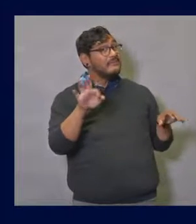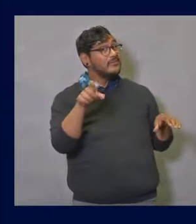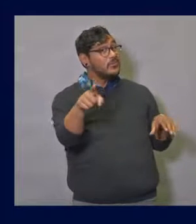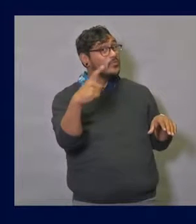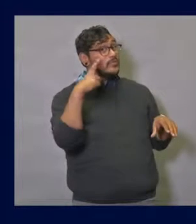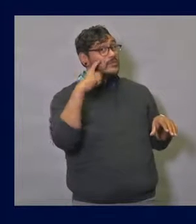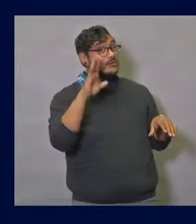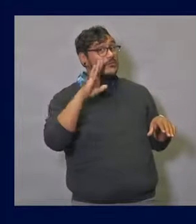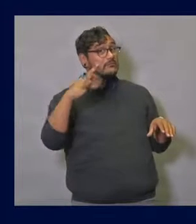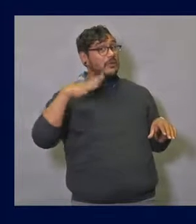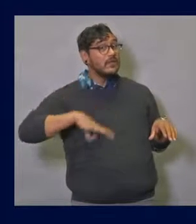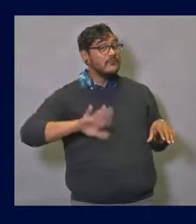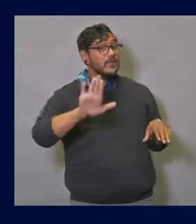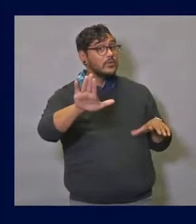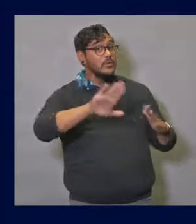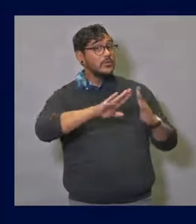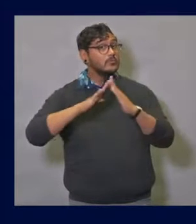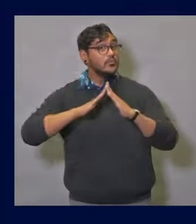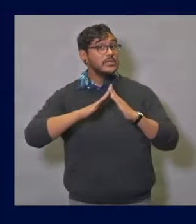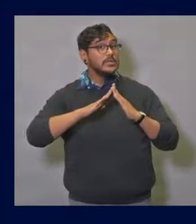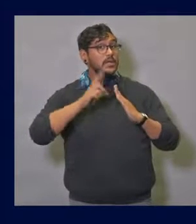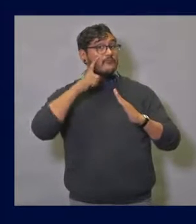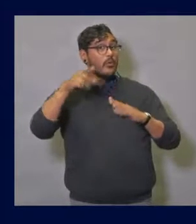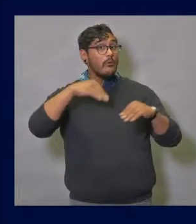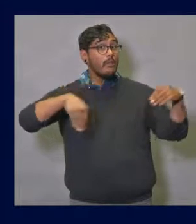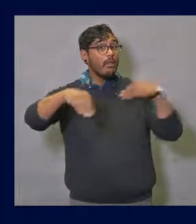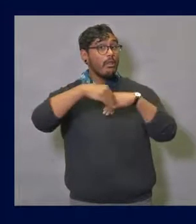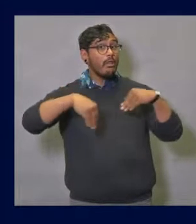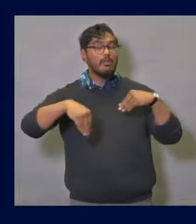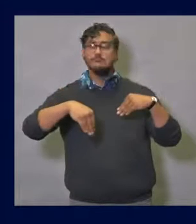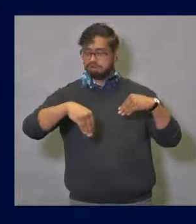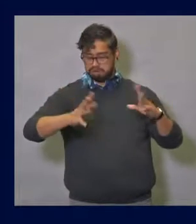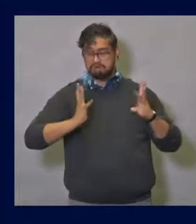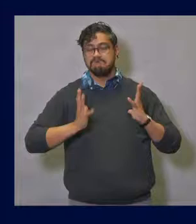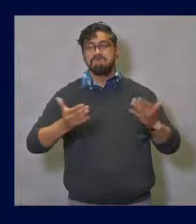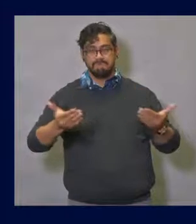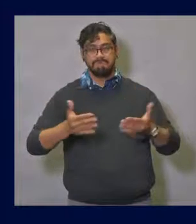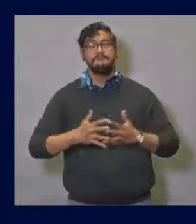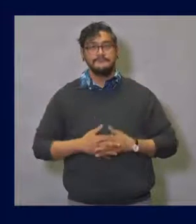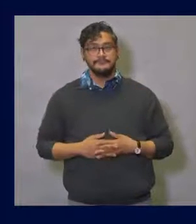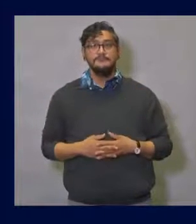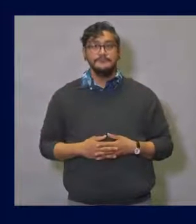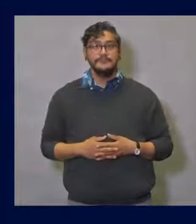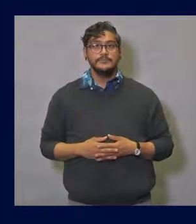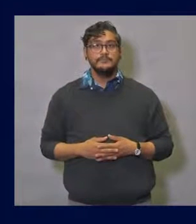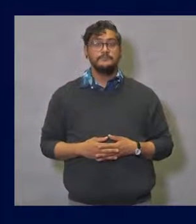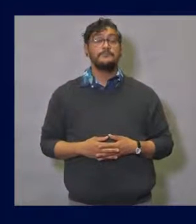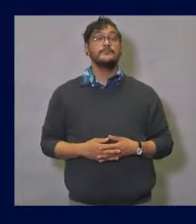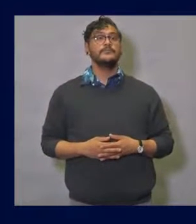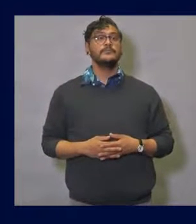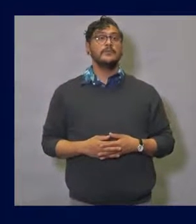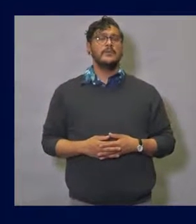SCHOOL COMMUNITY TO O MANGNG TSS